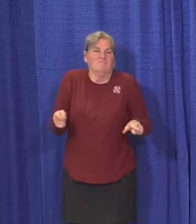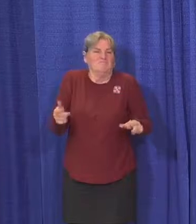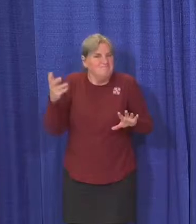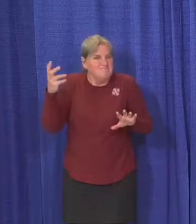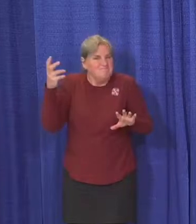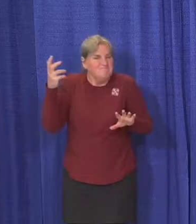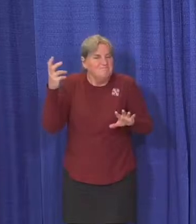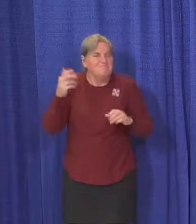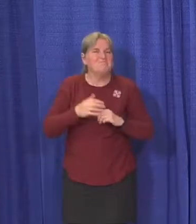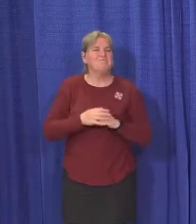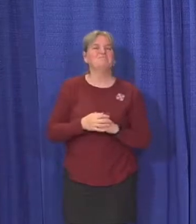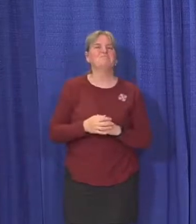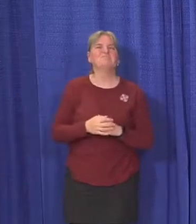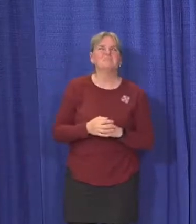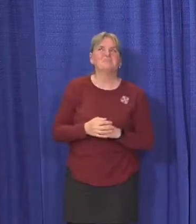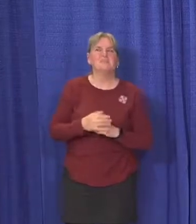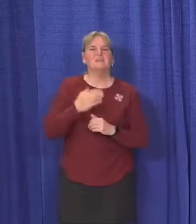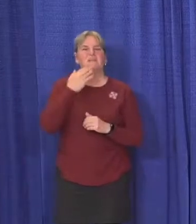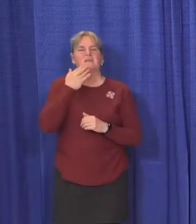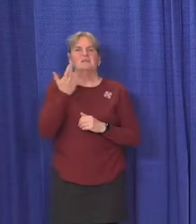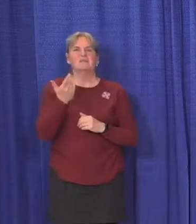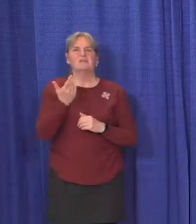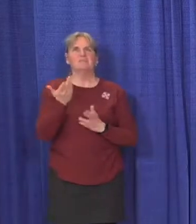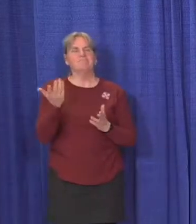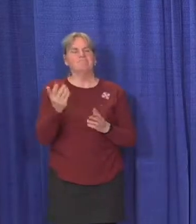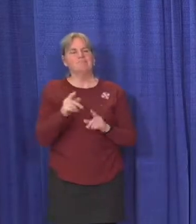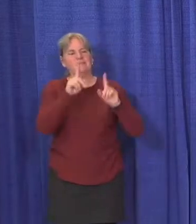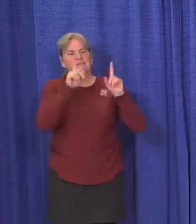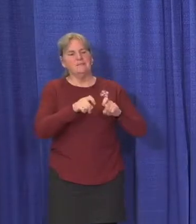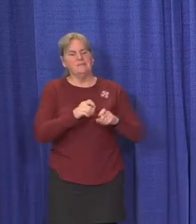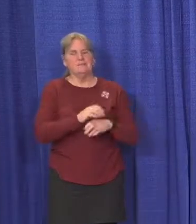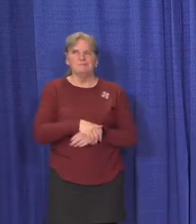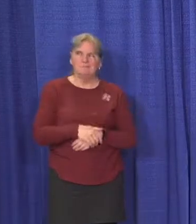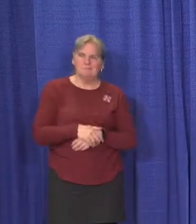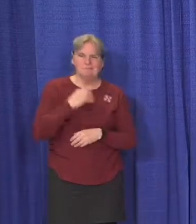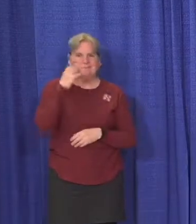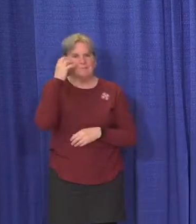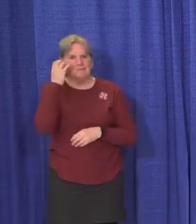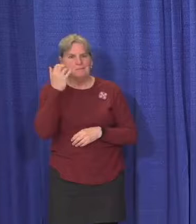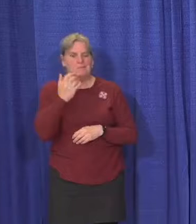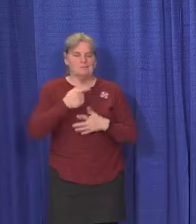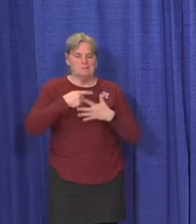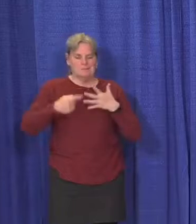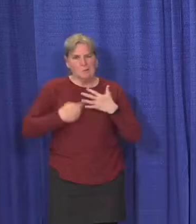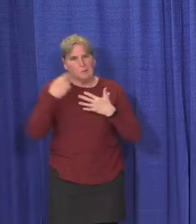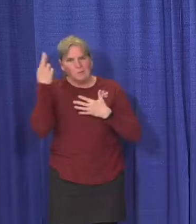condition could be compromised. I know seeking testing can be